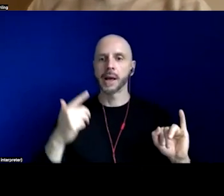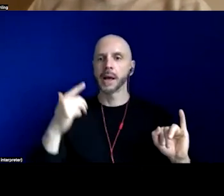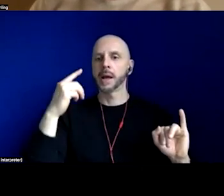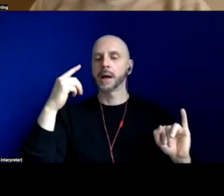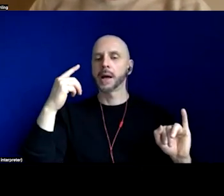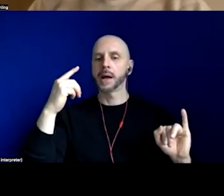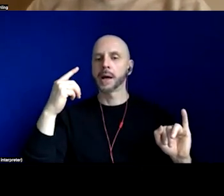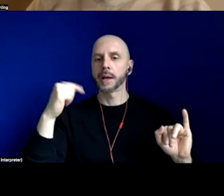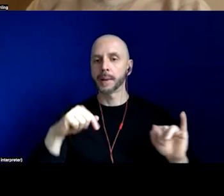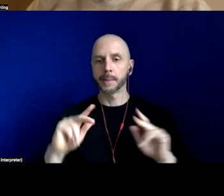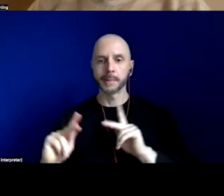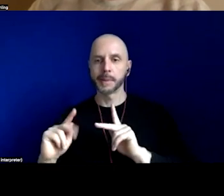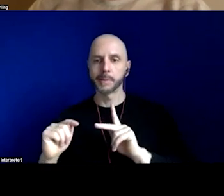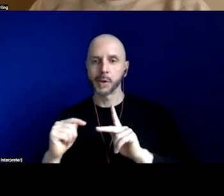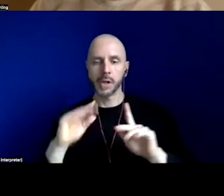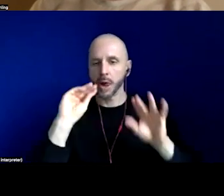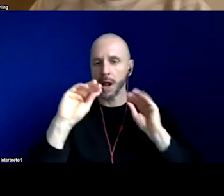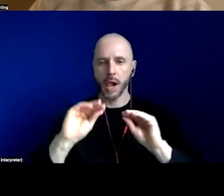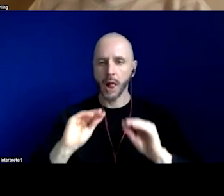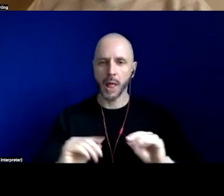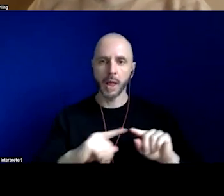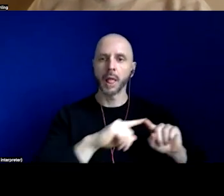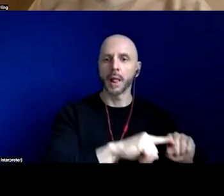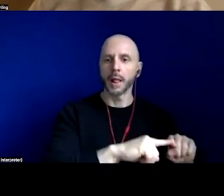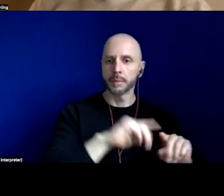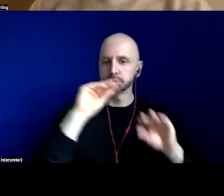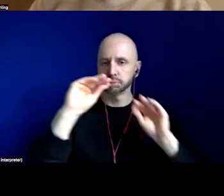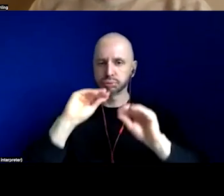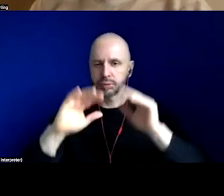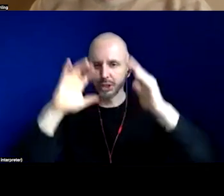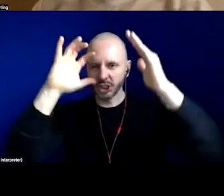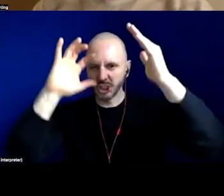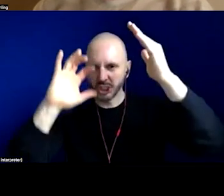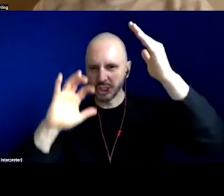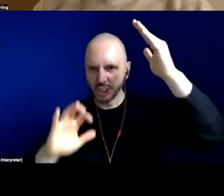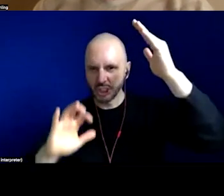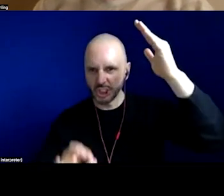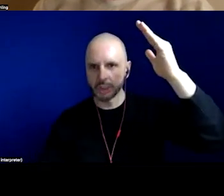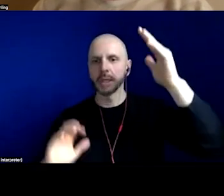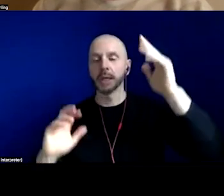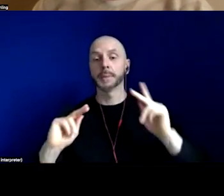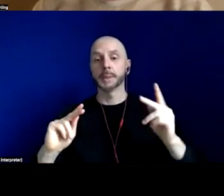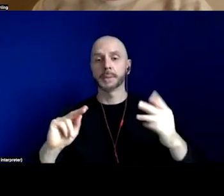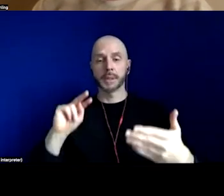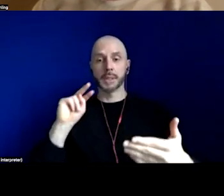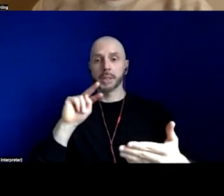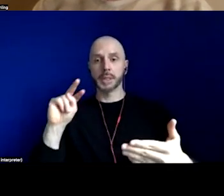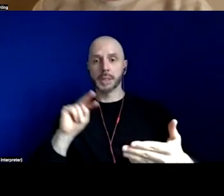weed through what's even useful. For us, it was important that we make it productive and efficient